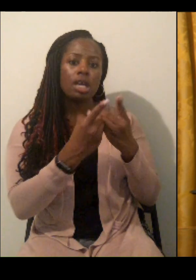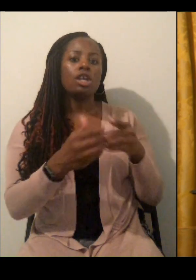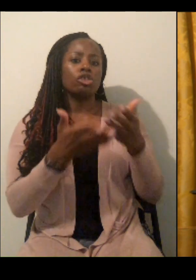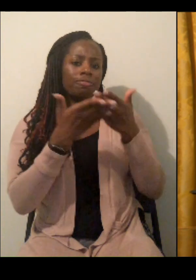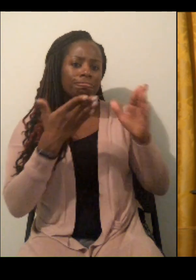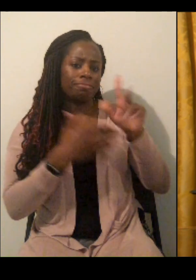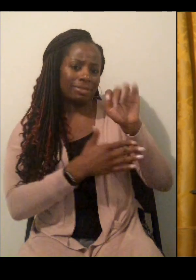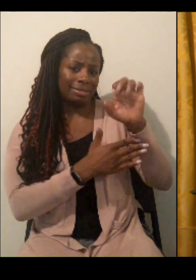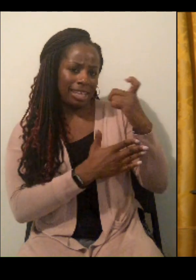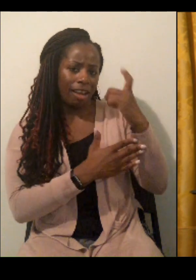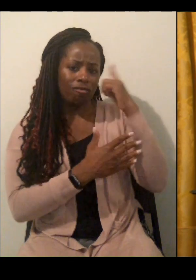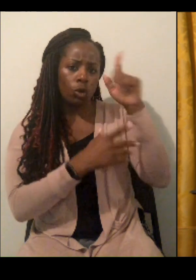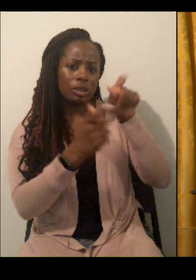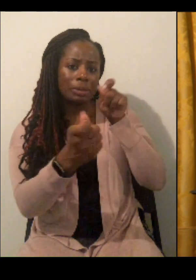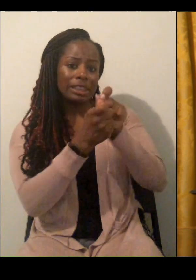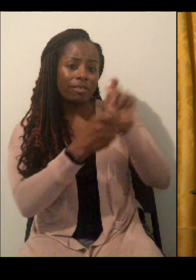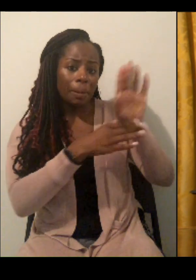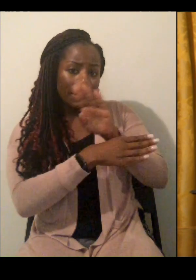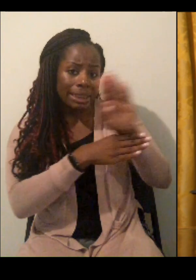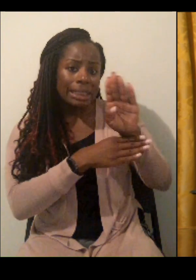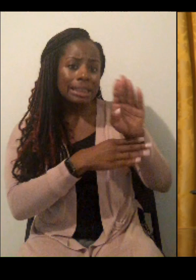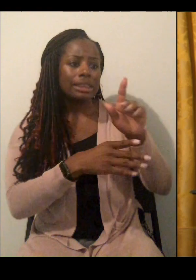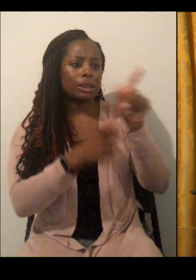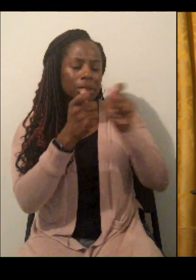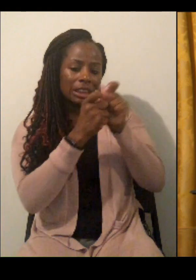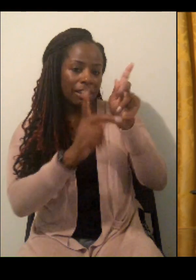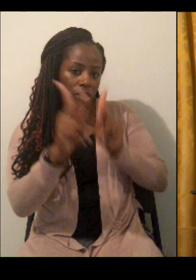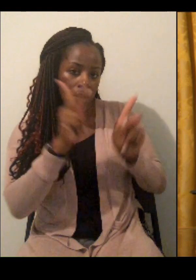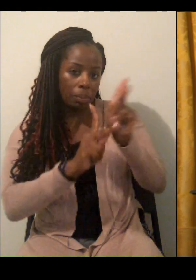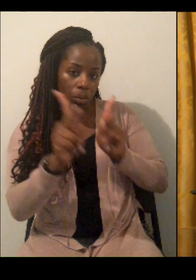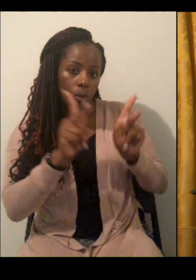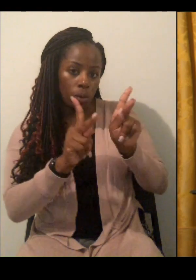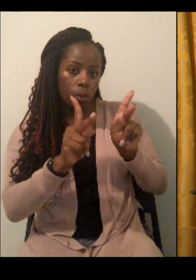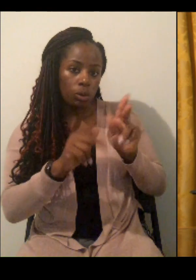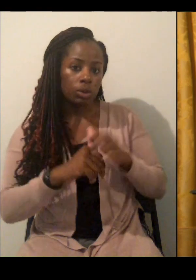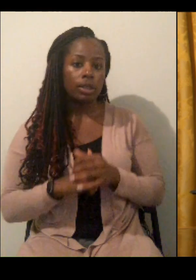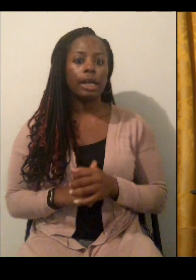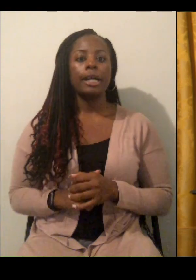businesses negatively impacted this action will provide more than two